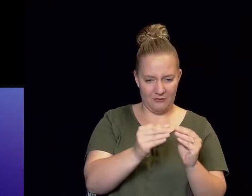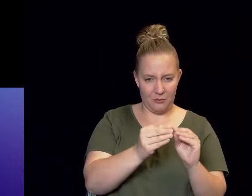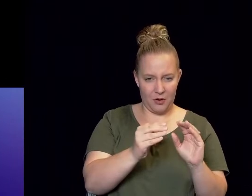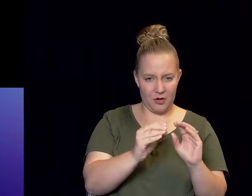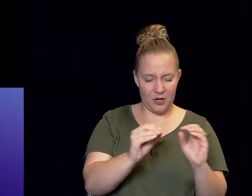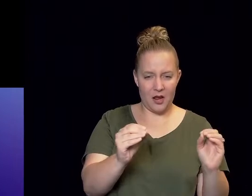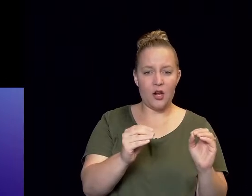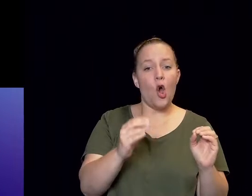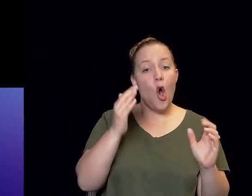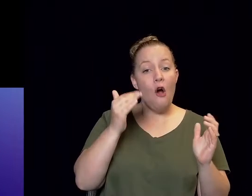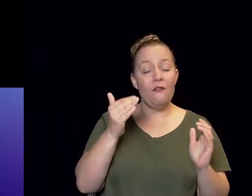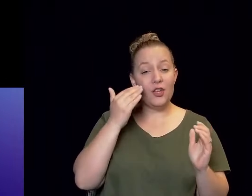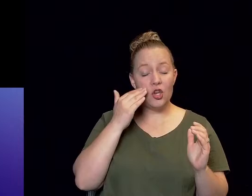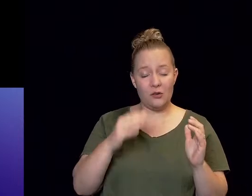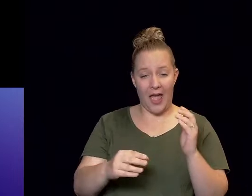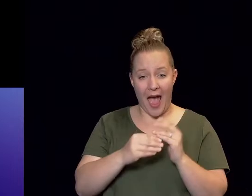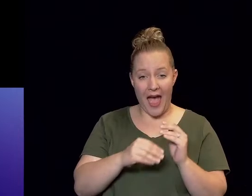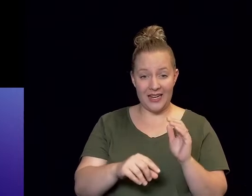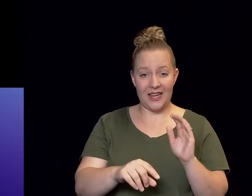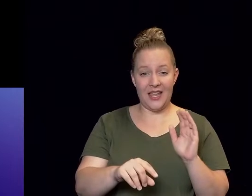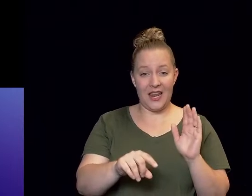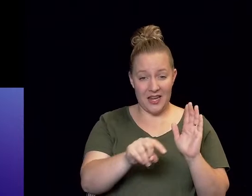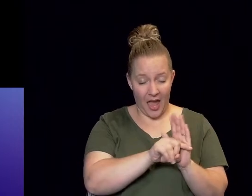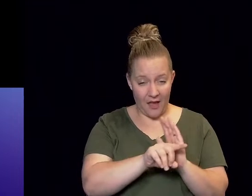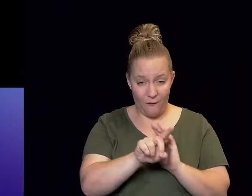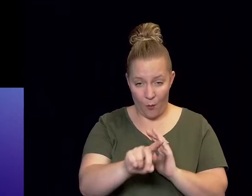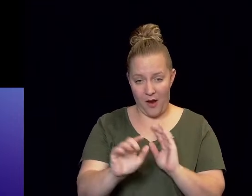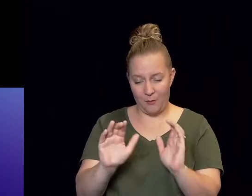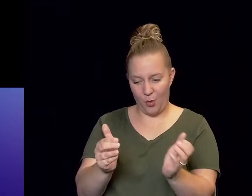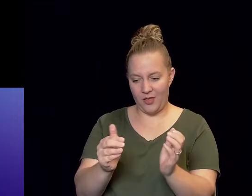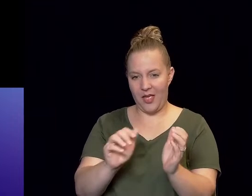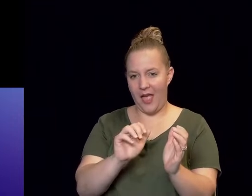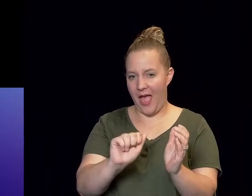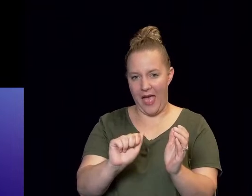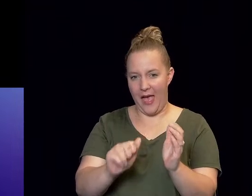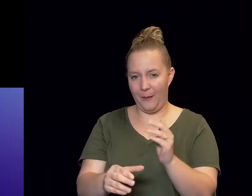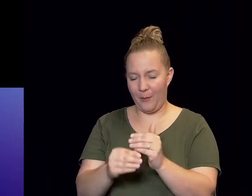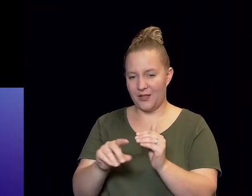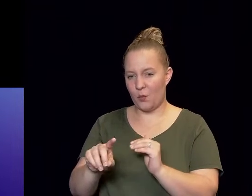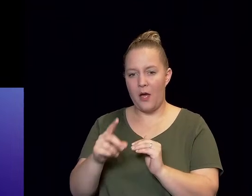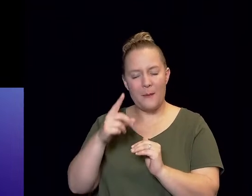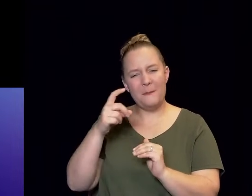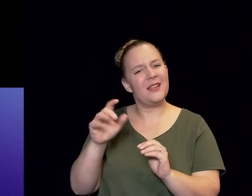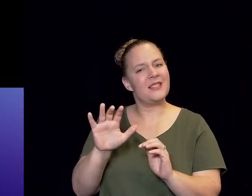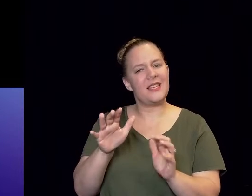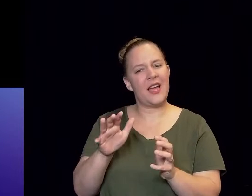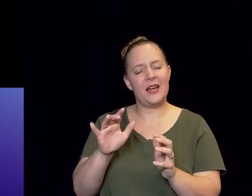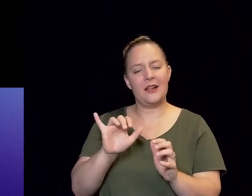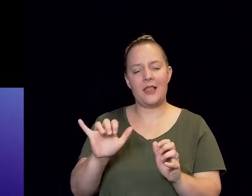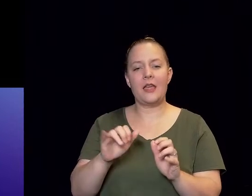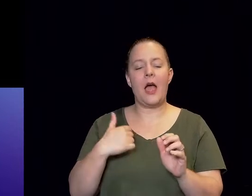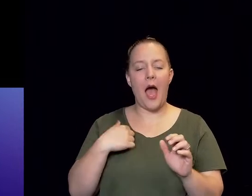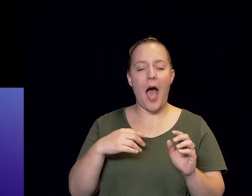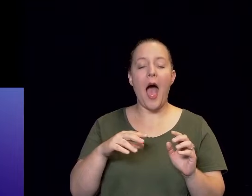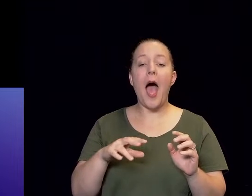in a -1 (a + 1). Because, it's kind of like I'm distributing a -1